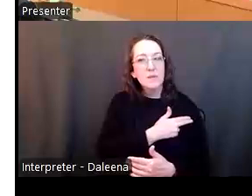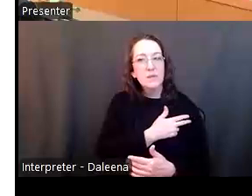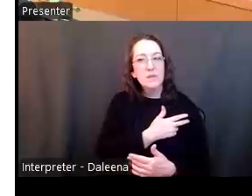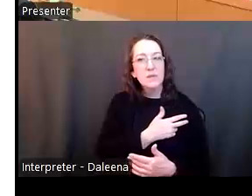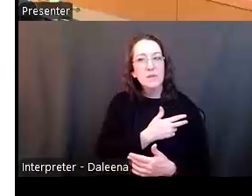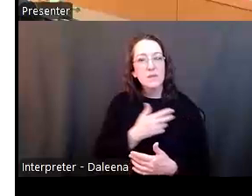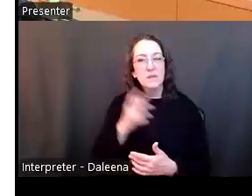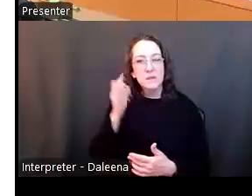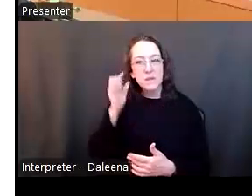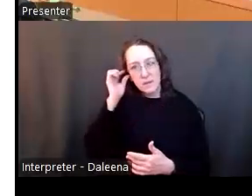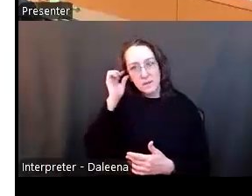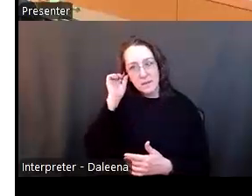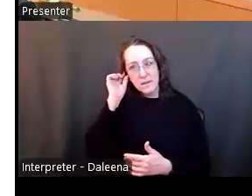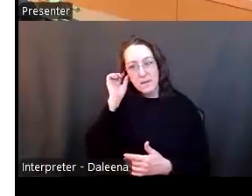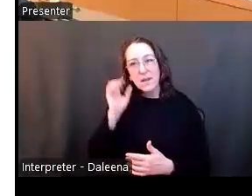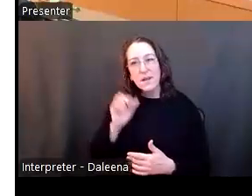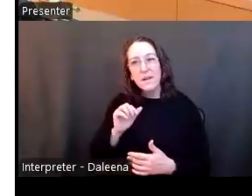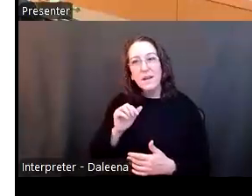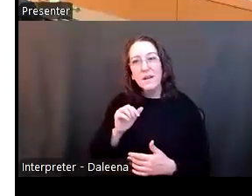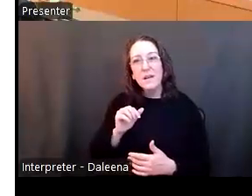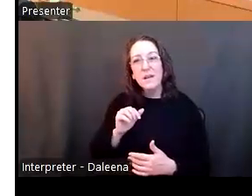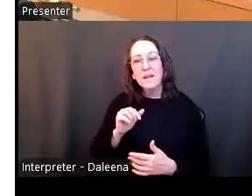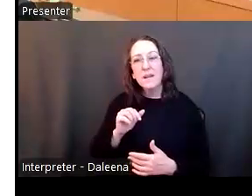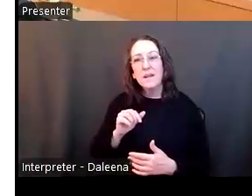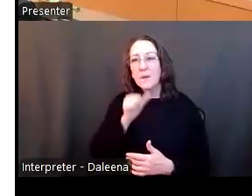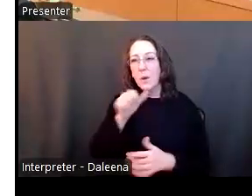mentioned there's not that many places like this and and we don't do it perfectly but we're always